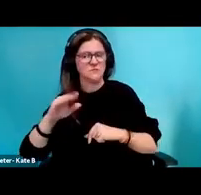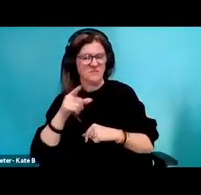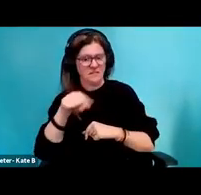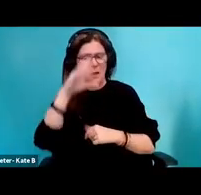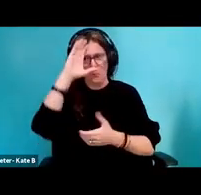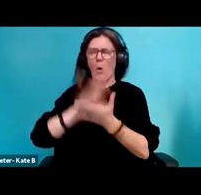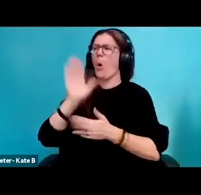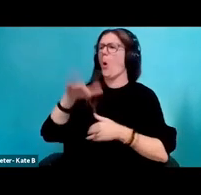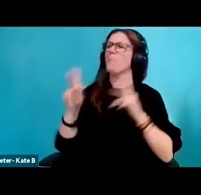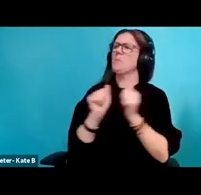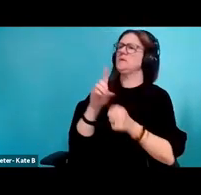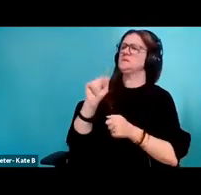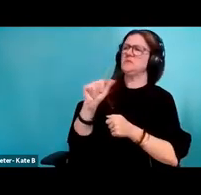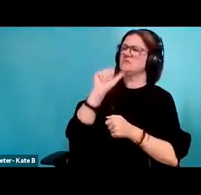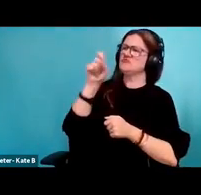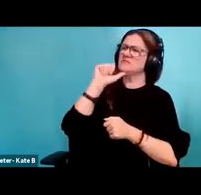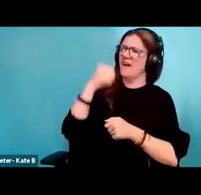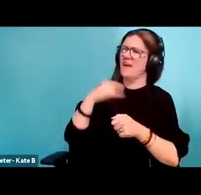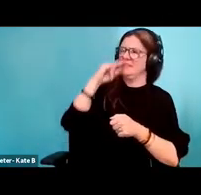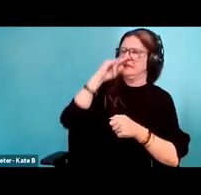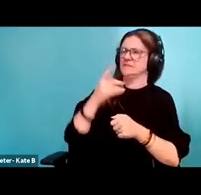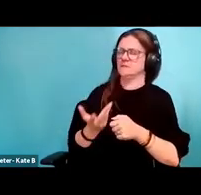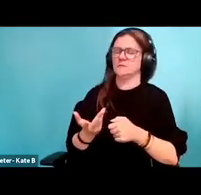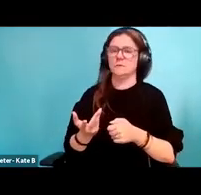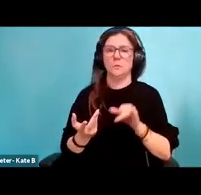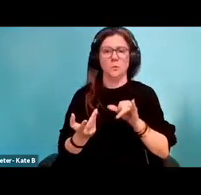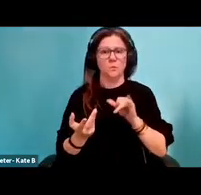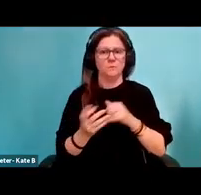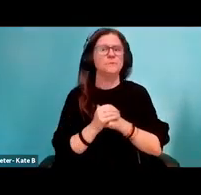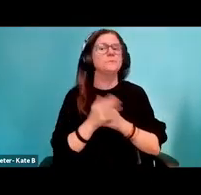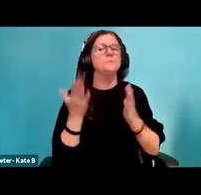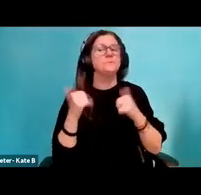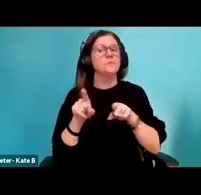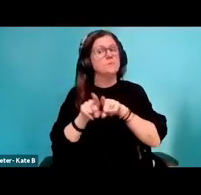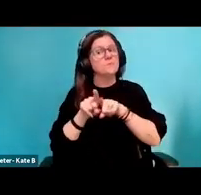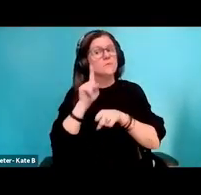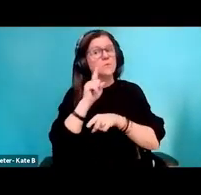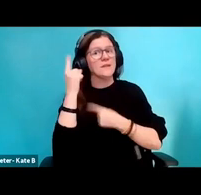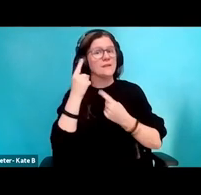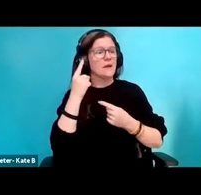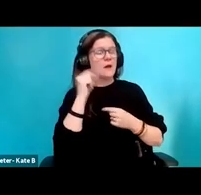kids to begin with." One more, "The complete lack of consideration of partners and support